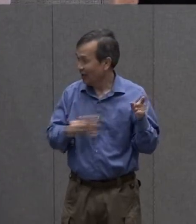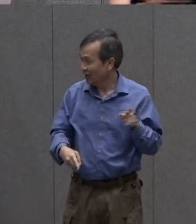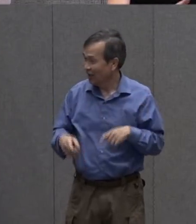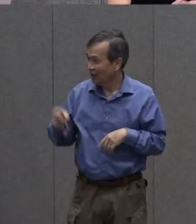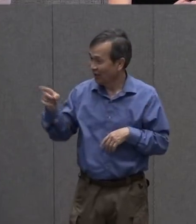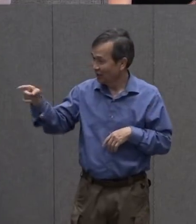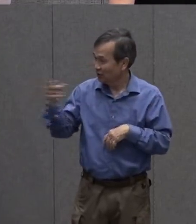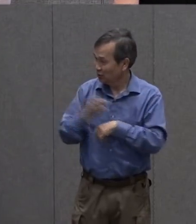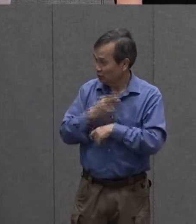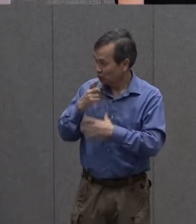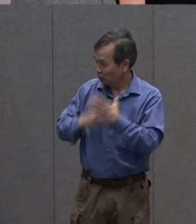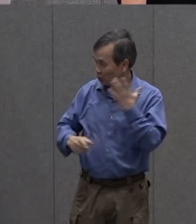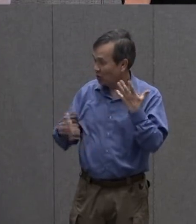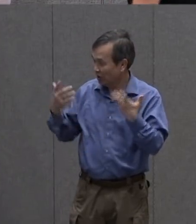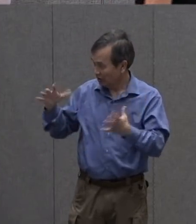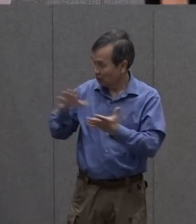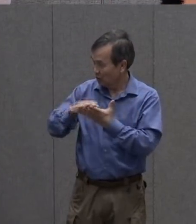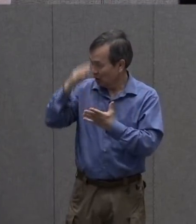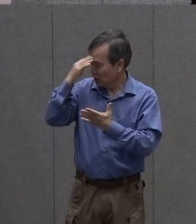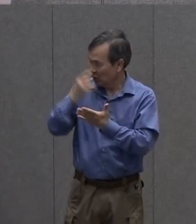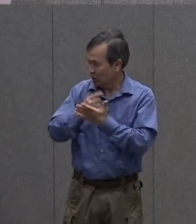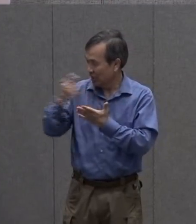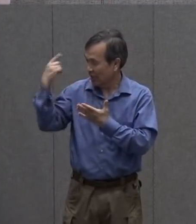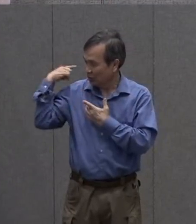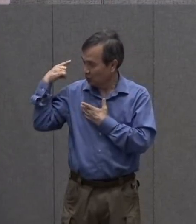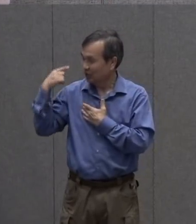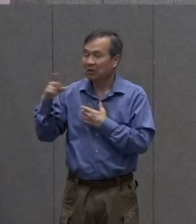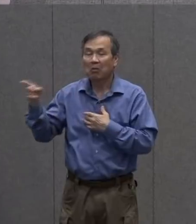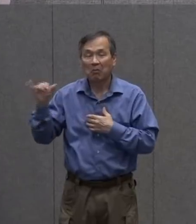to help her make her sentence. Okay, my turn.